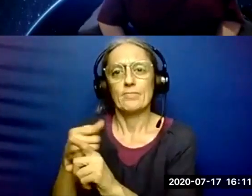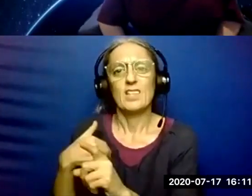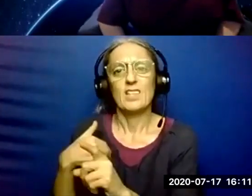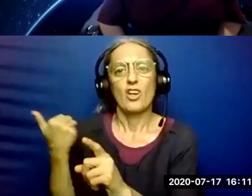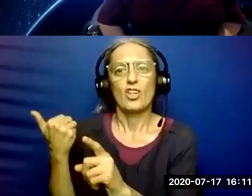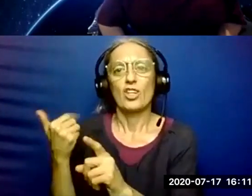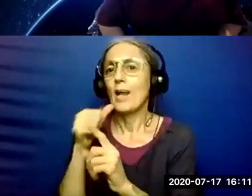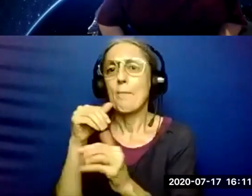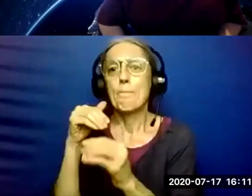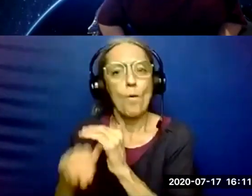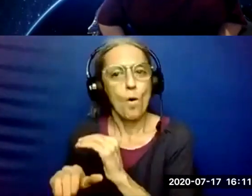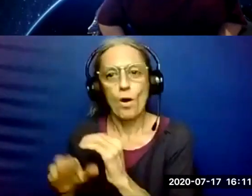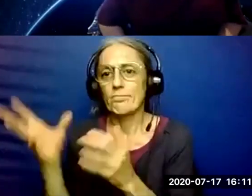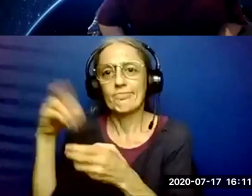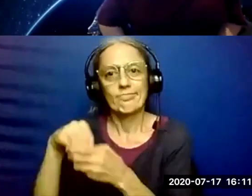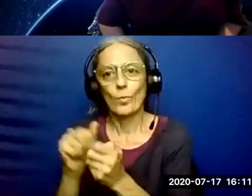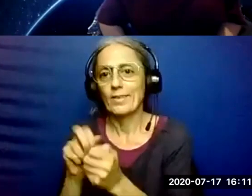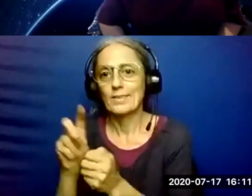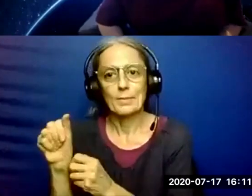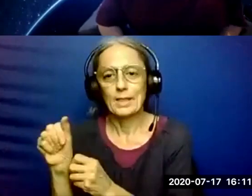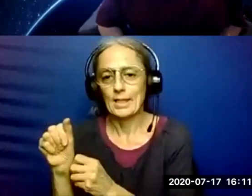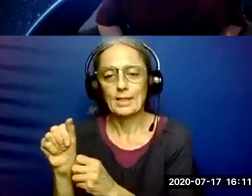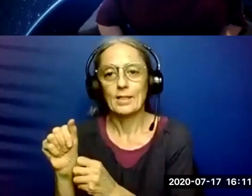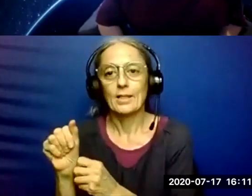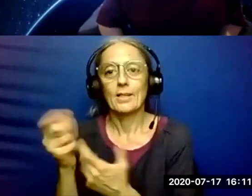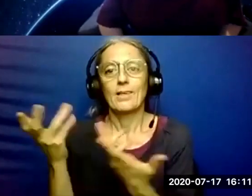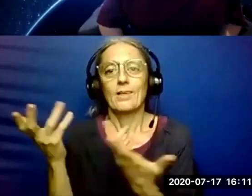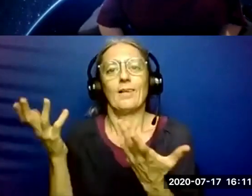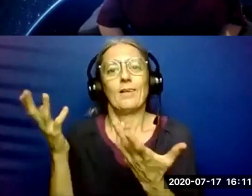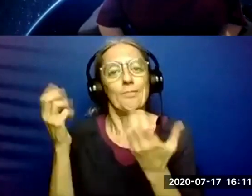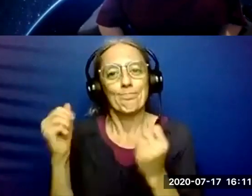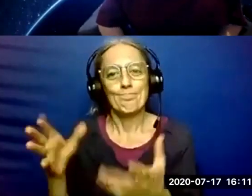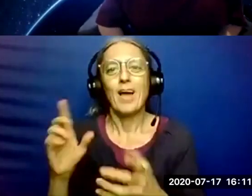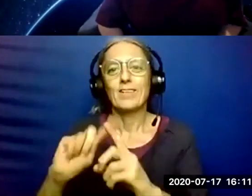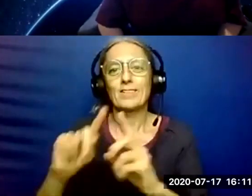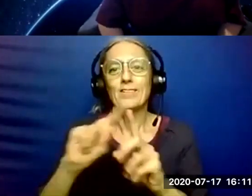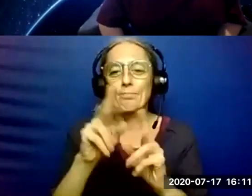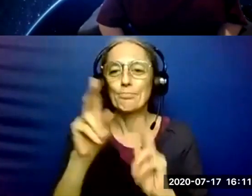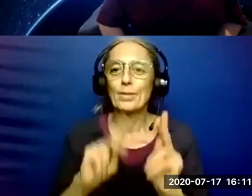But we see people-- AAC users for example, or people who